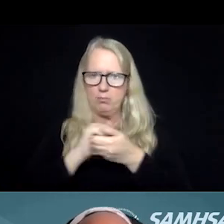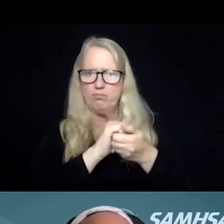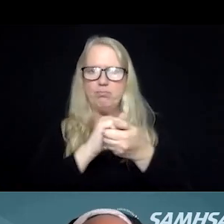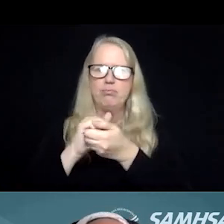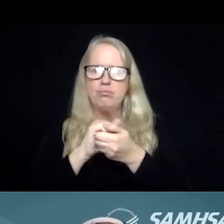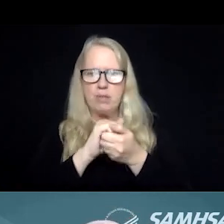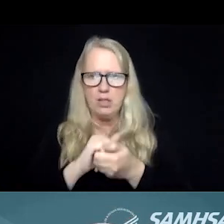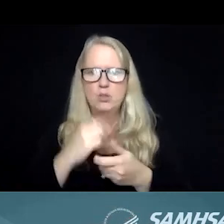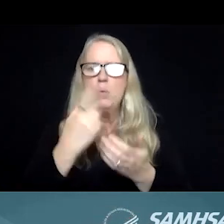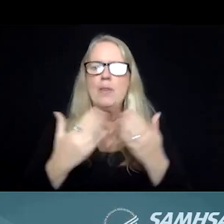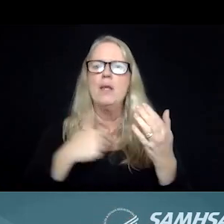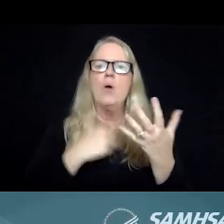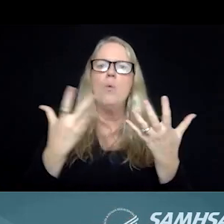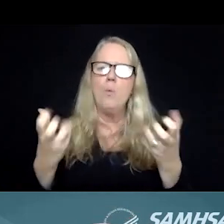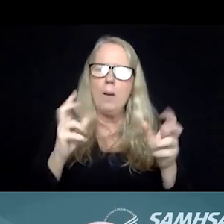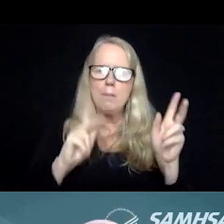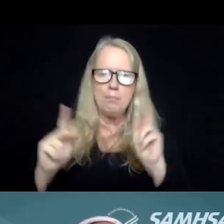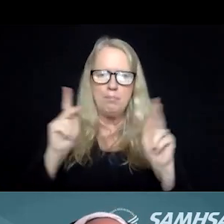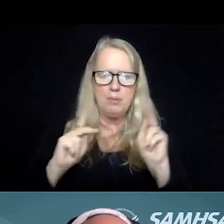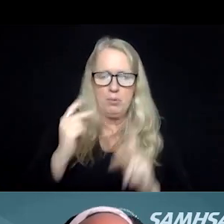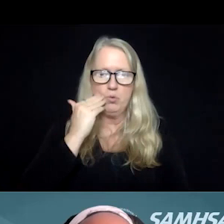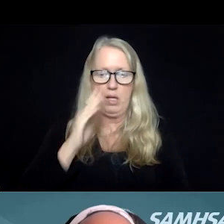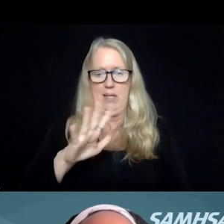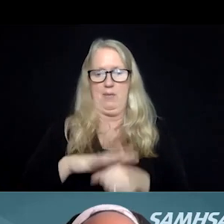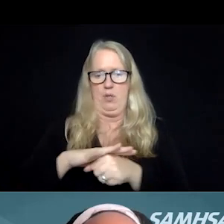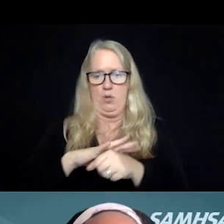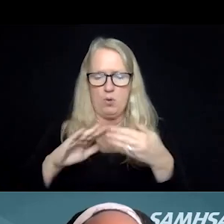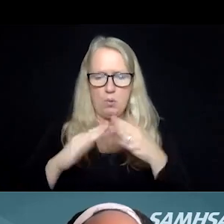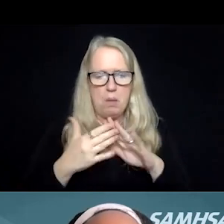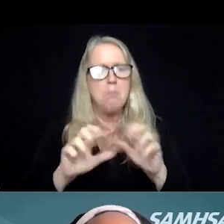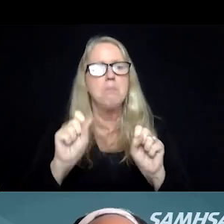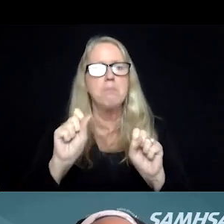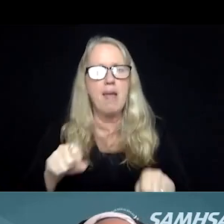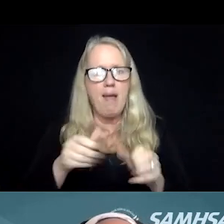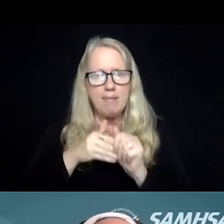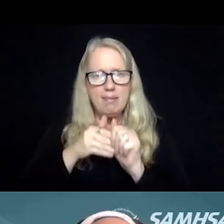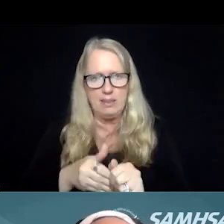I WANT PEOPLE TO KNOW THAT THEY CAN BE LEADERS IN THEIR LOCAL